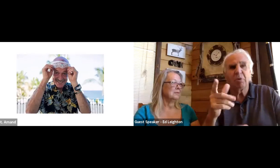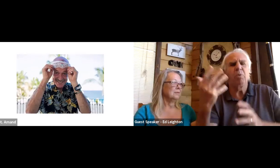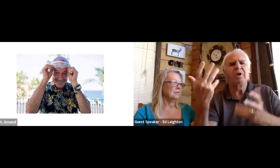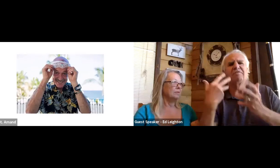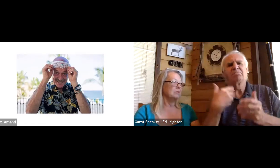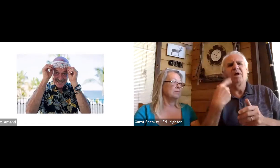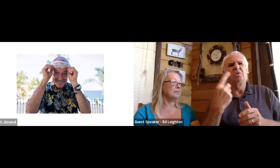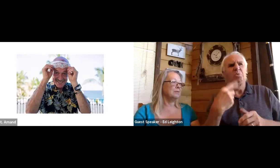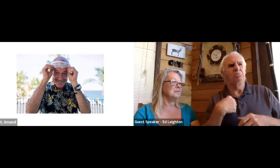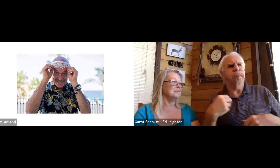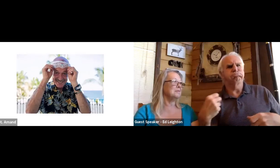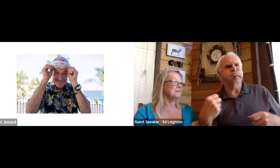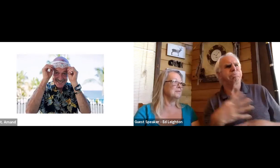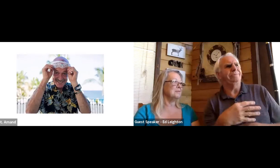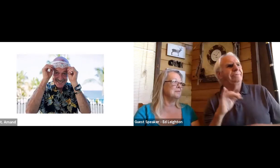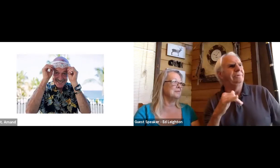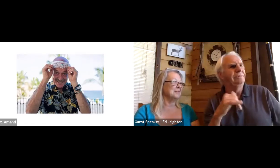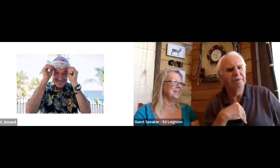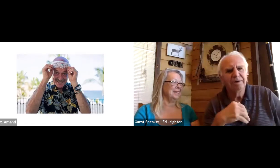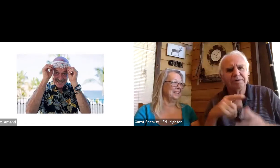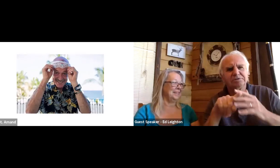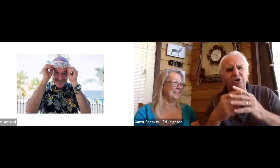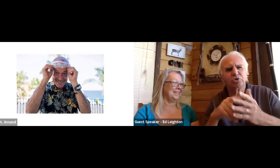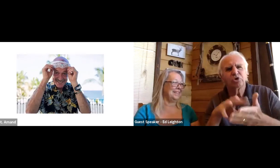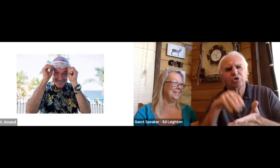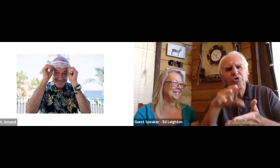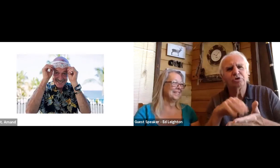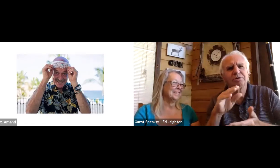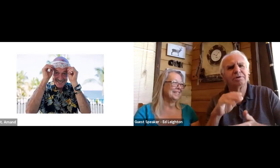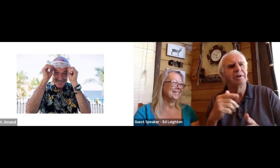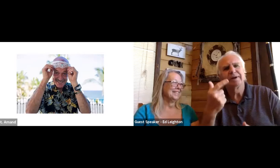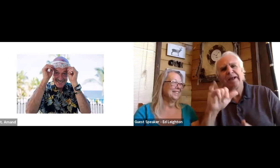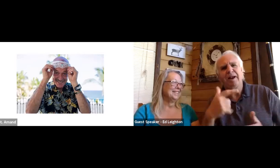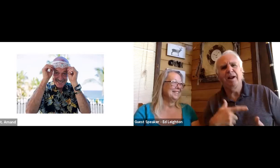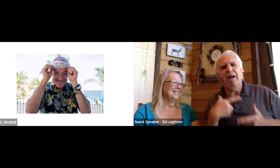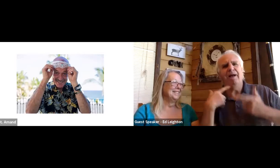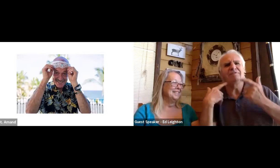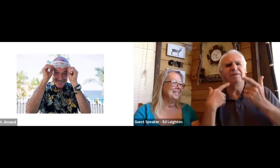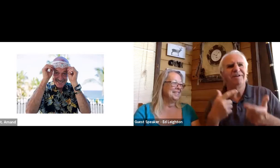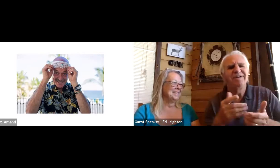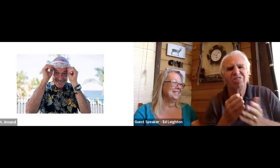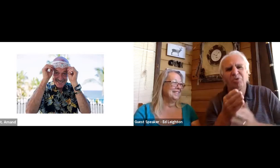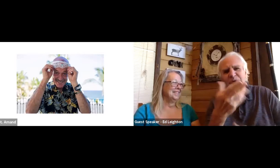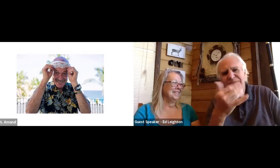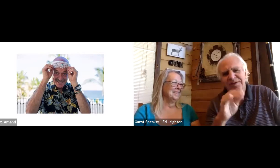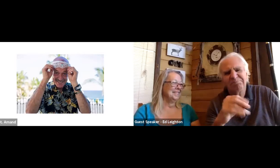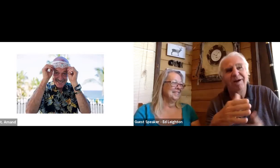"No, no, no, no, Ed is straight." So, oh, the guy got a little scared and, you know, I wasn't